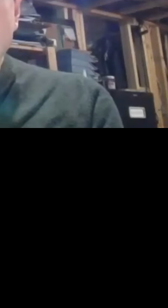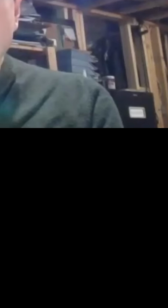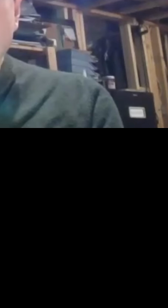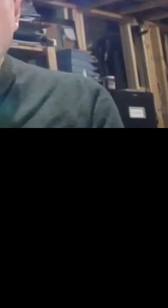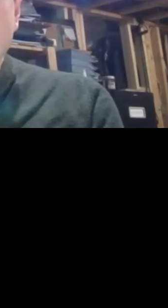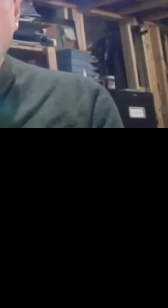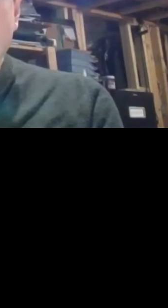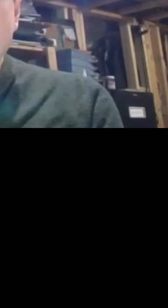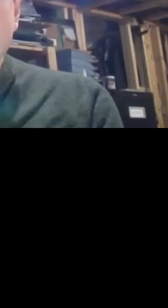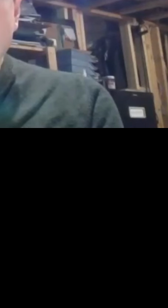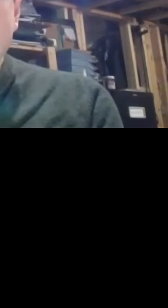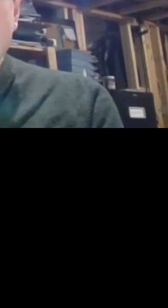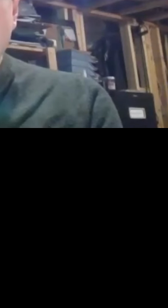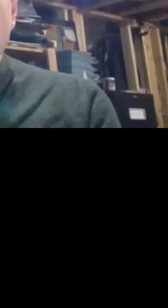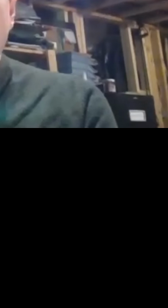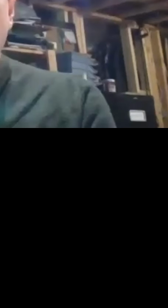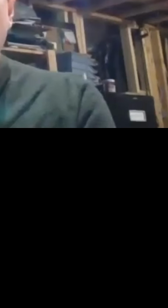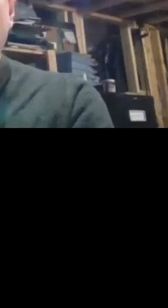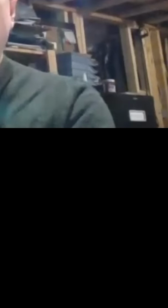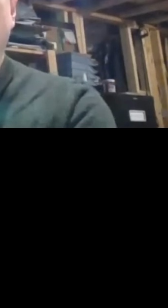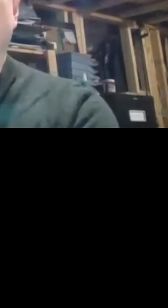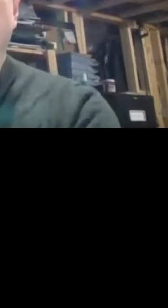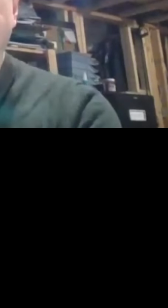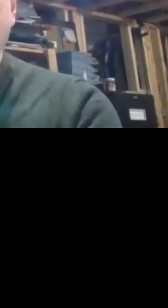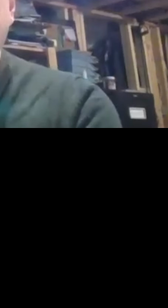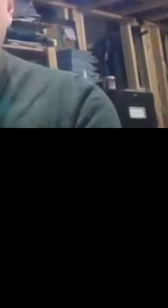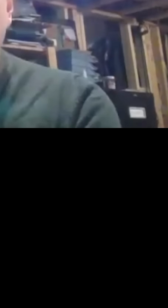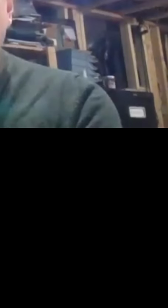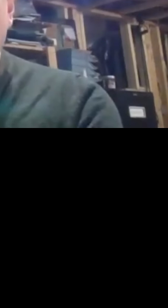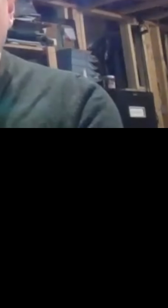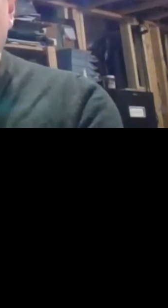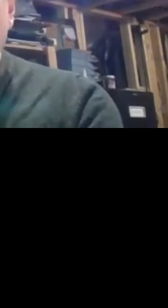that PS abuse are open